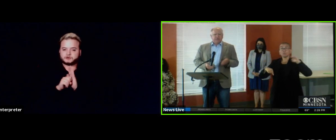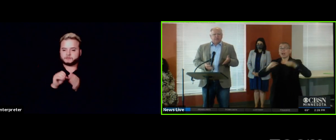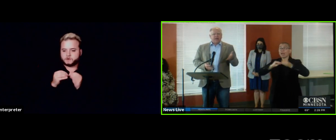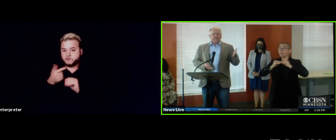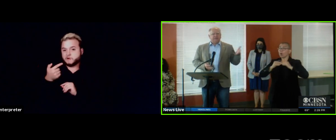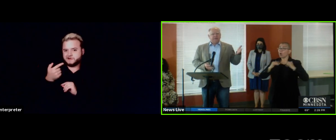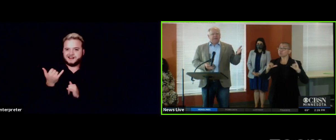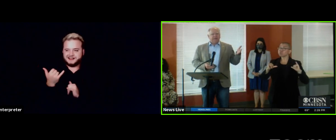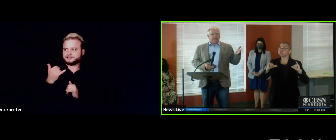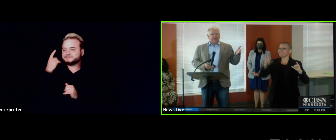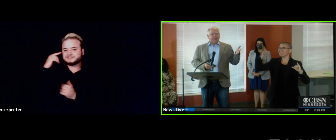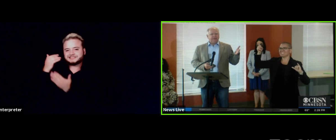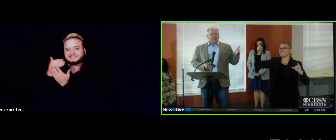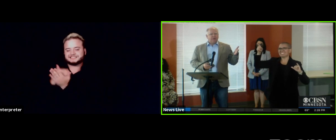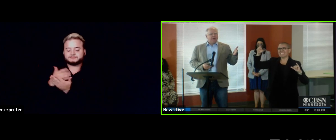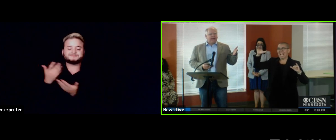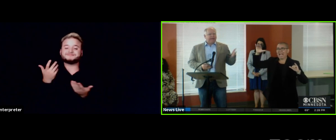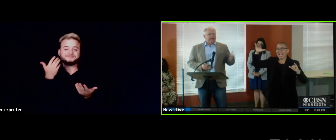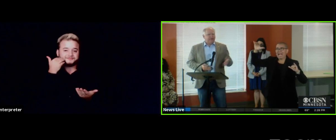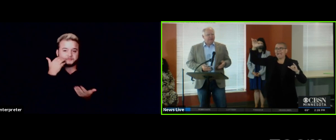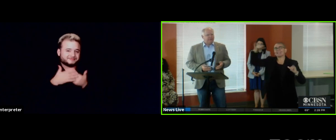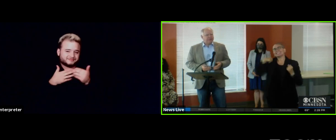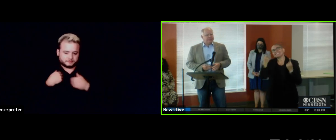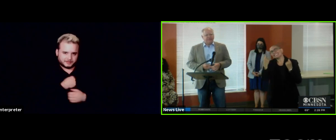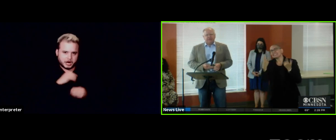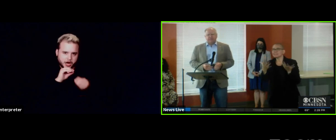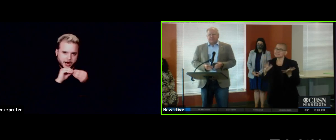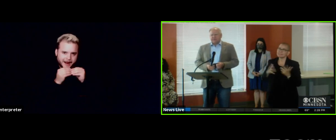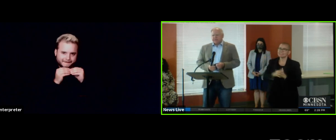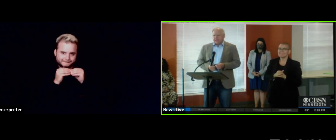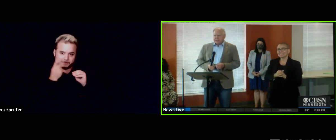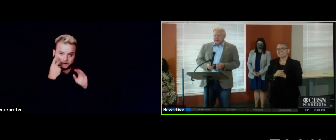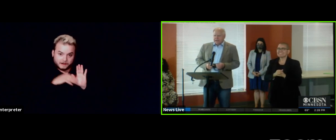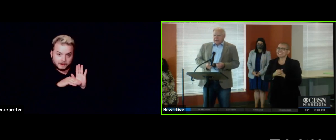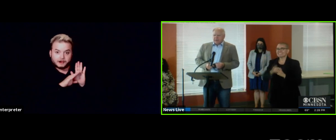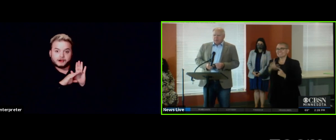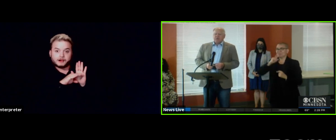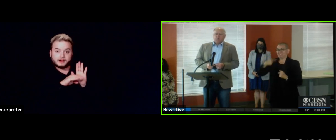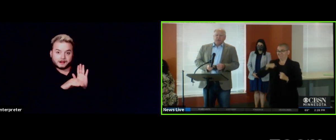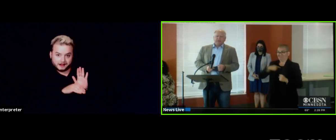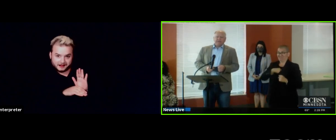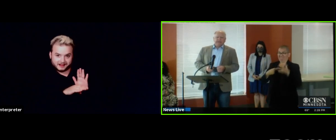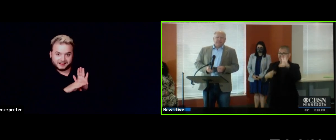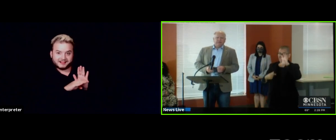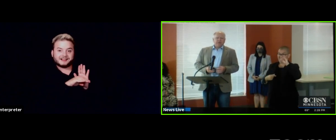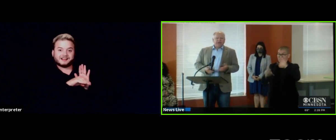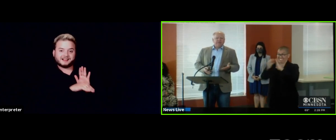rising in I believe 48 47 of the 50 states. What you're witnessing is when you have the